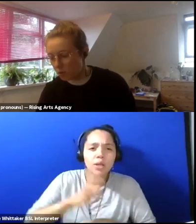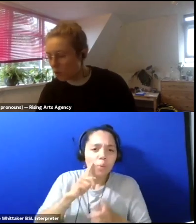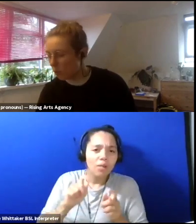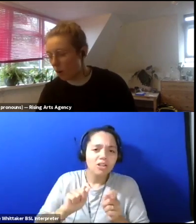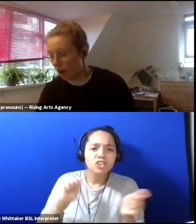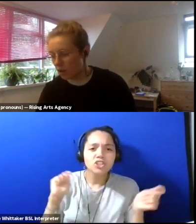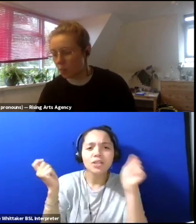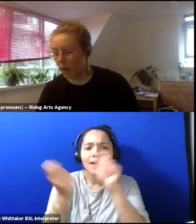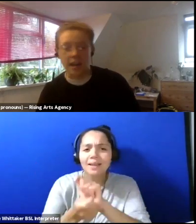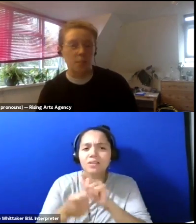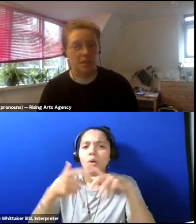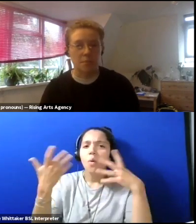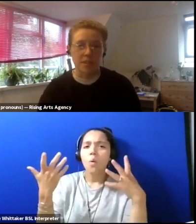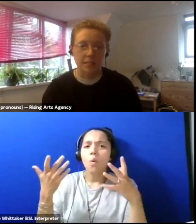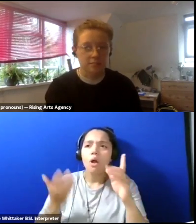all or are you working up to something?'